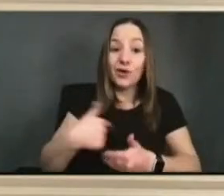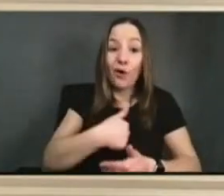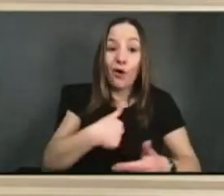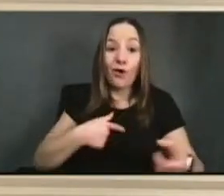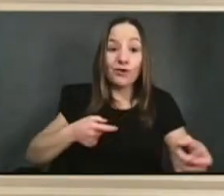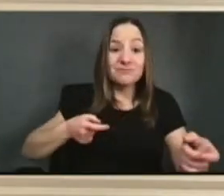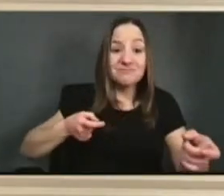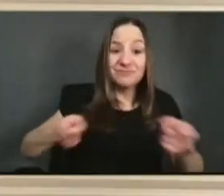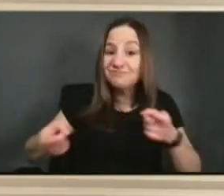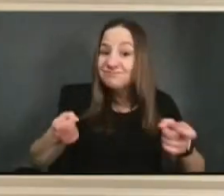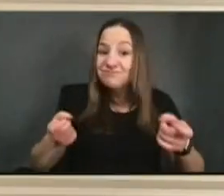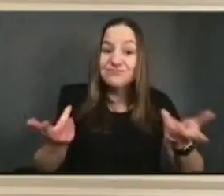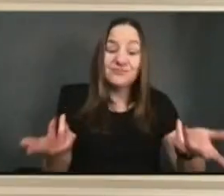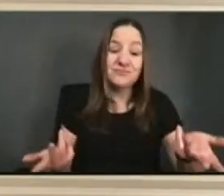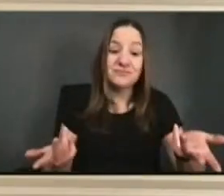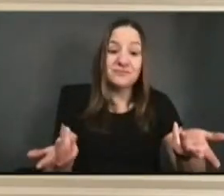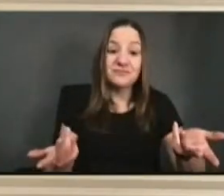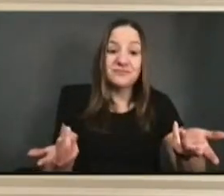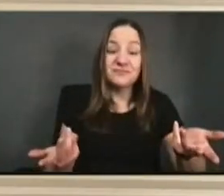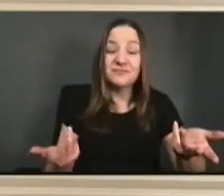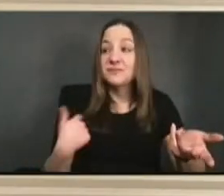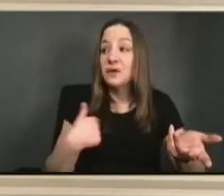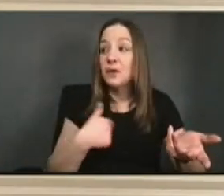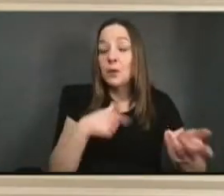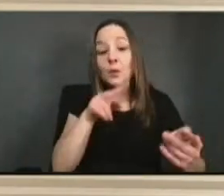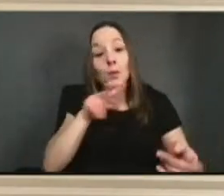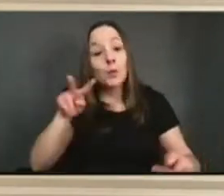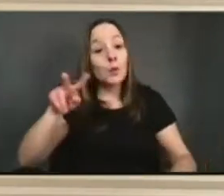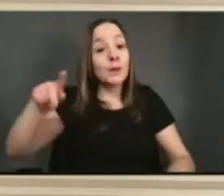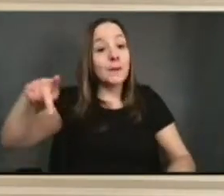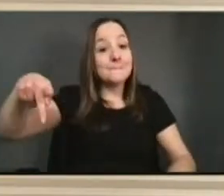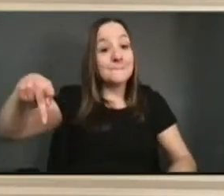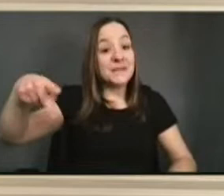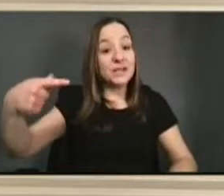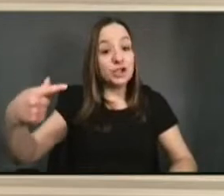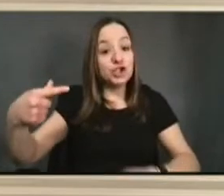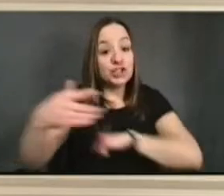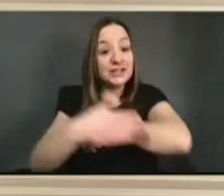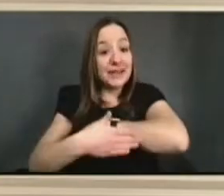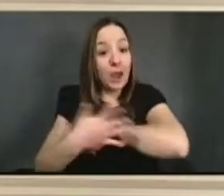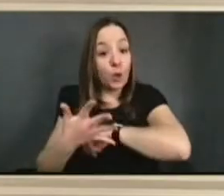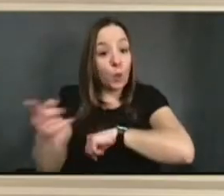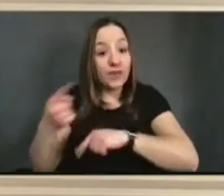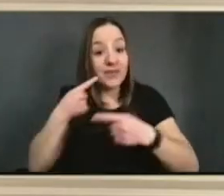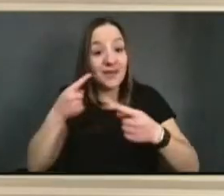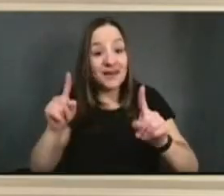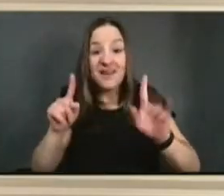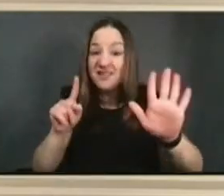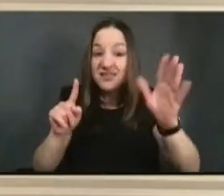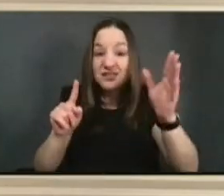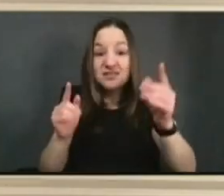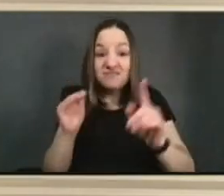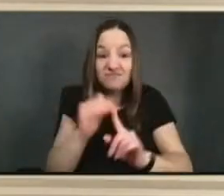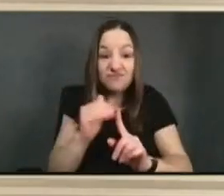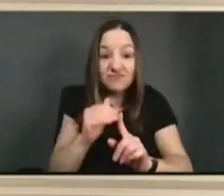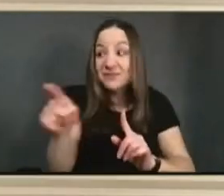beyond something that we have the silver bullet to When we look to our neighbors in Prince